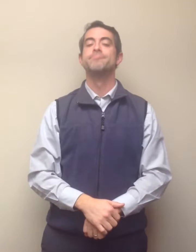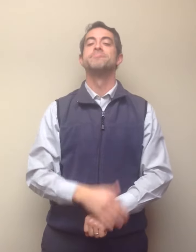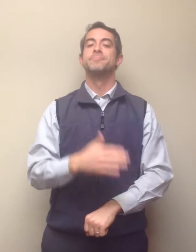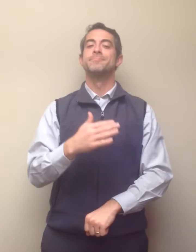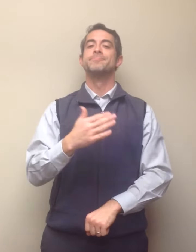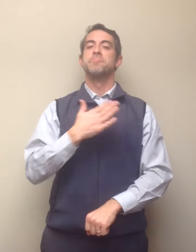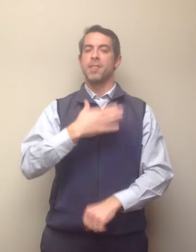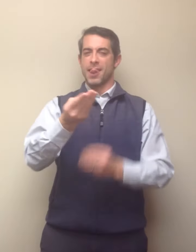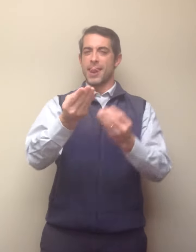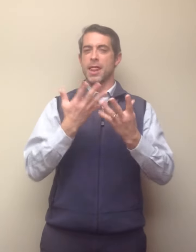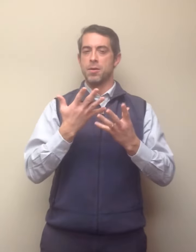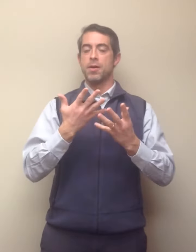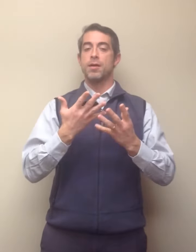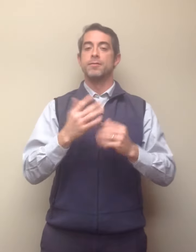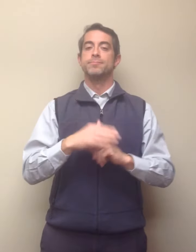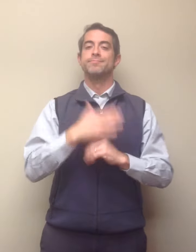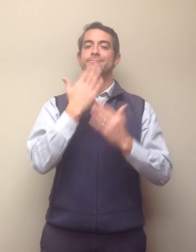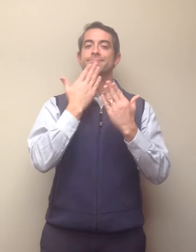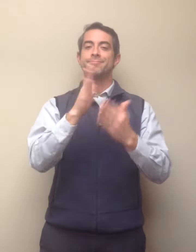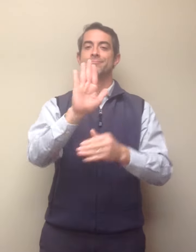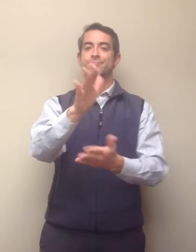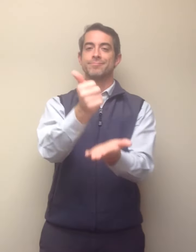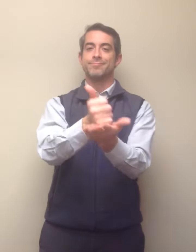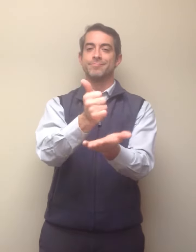Thank you for your help.